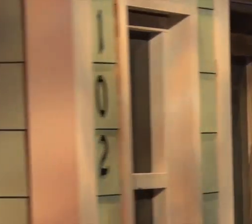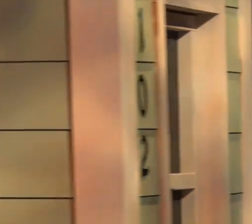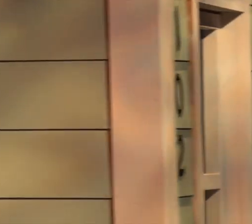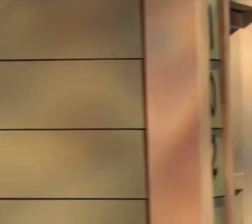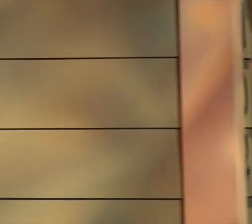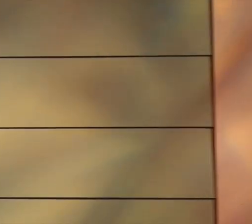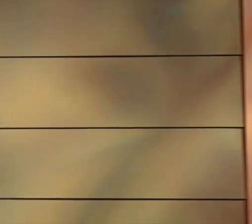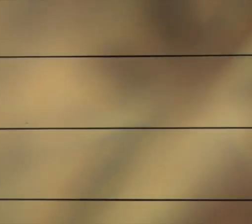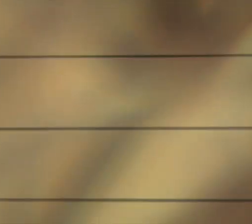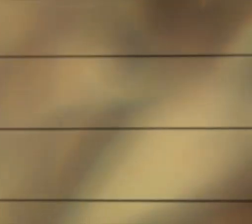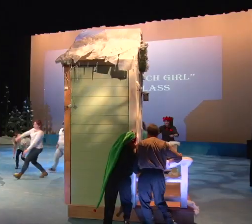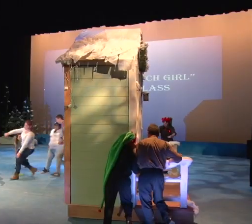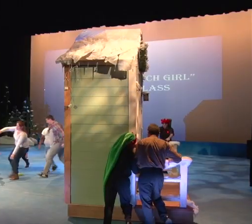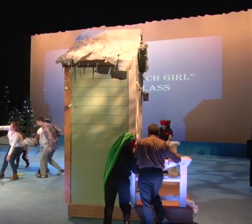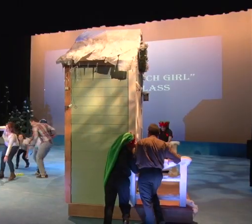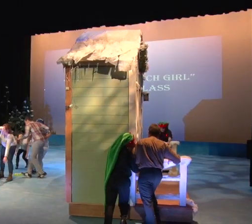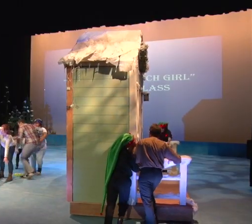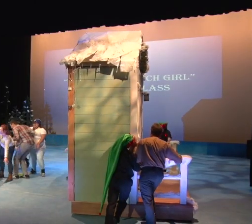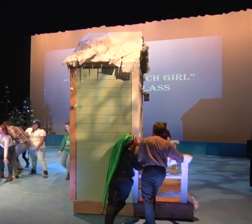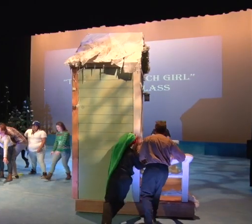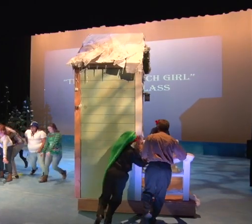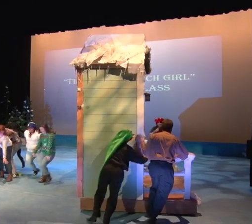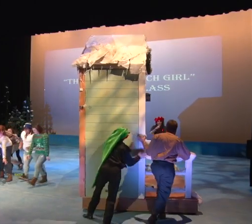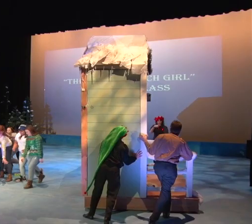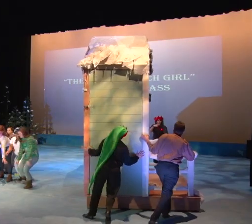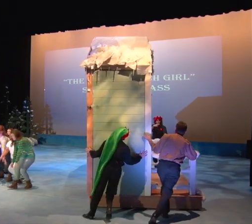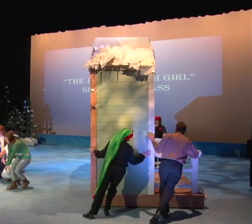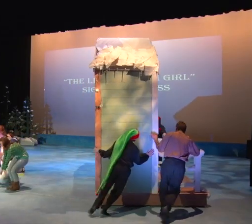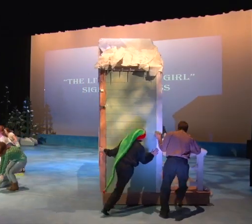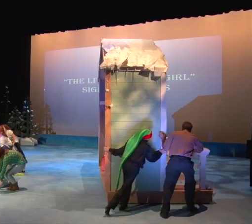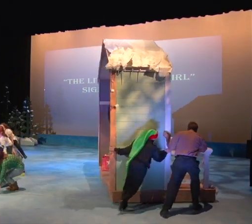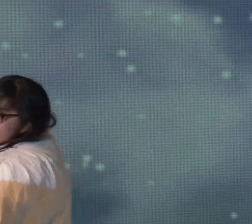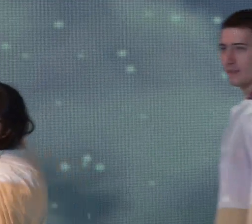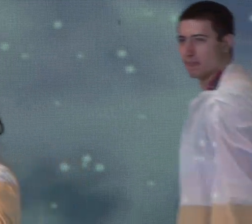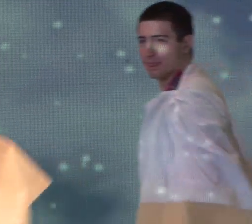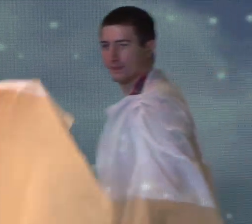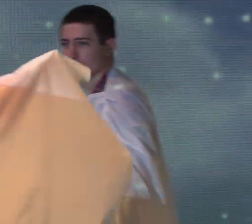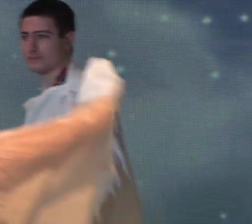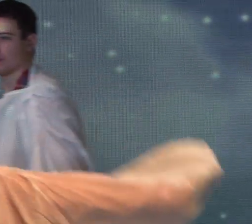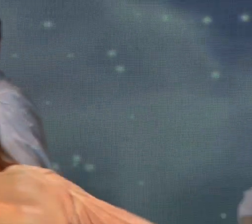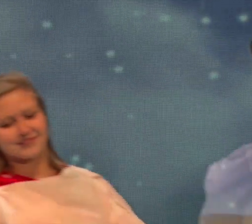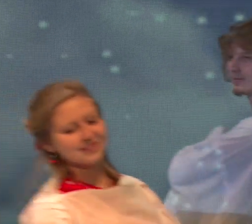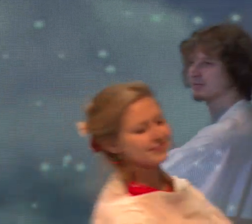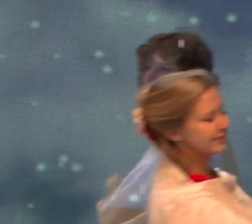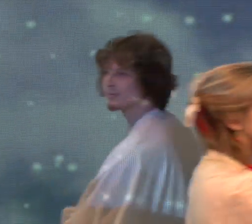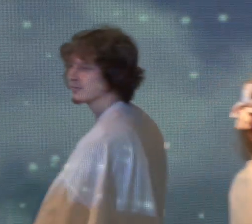Moving a house... showing snow... how do you do these things? How do deaf students